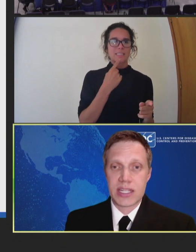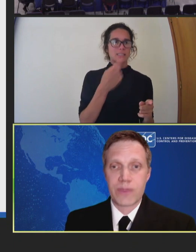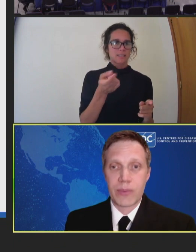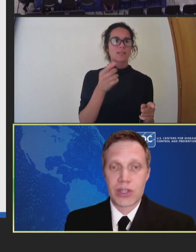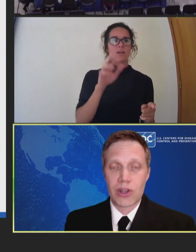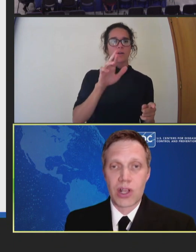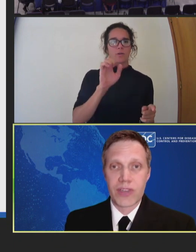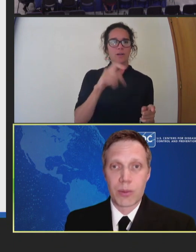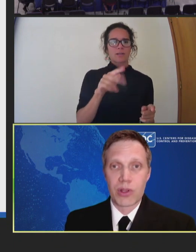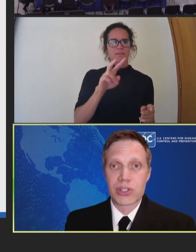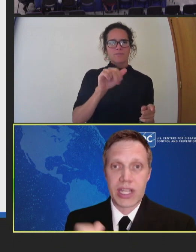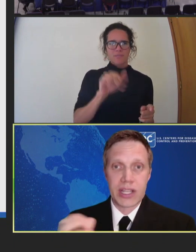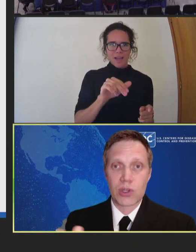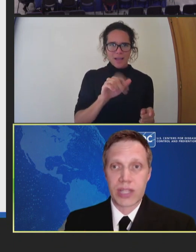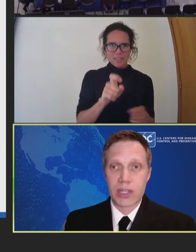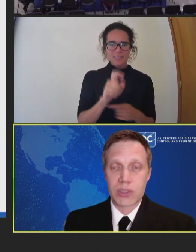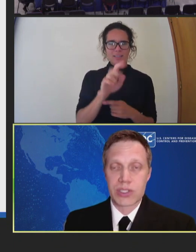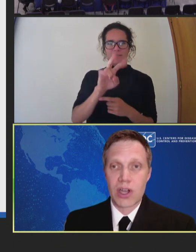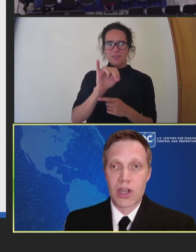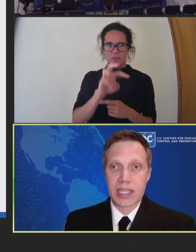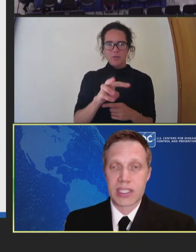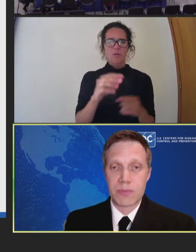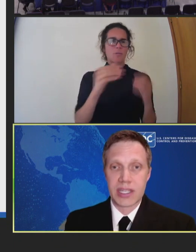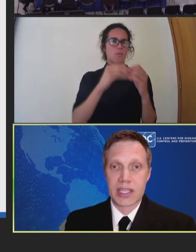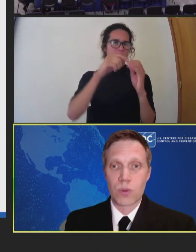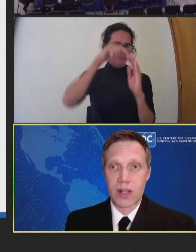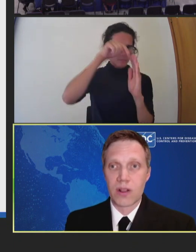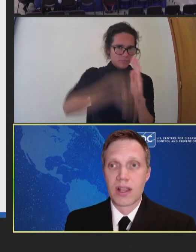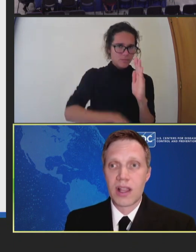information all available. Shannon Stokley, I know, is talking at this meeting as well,